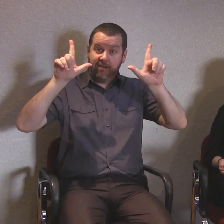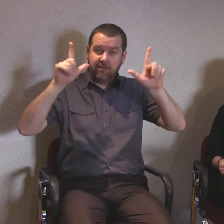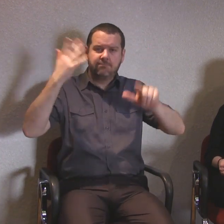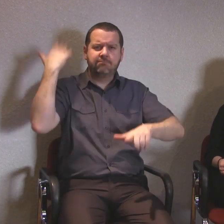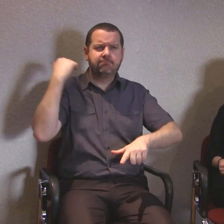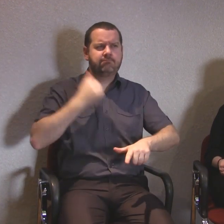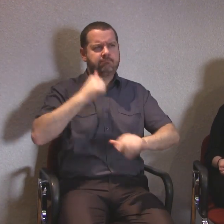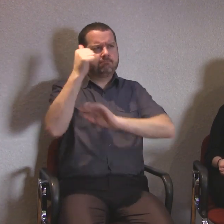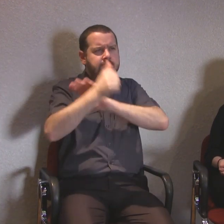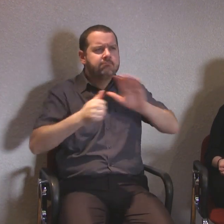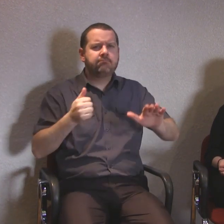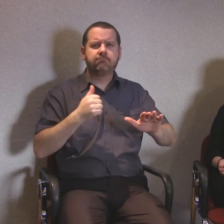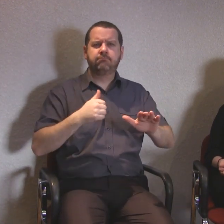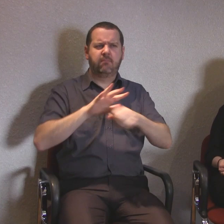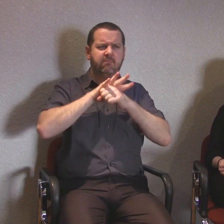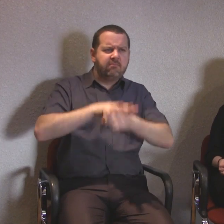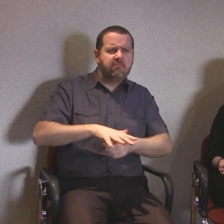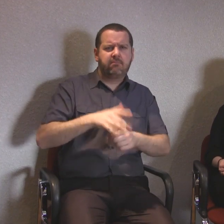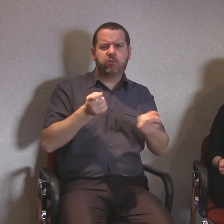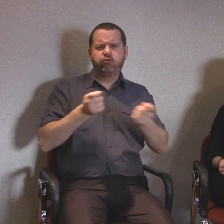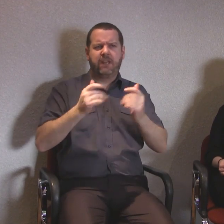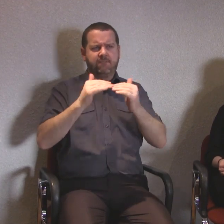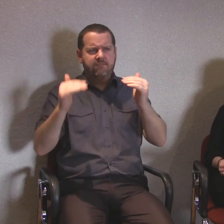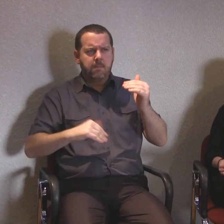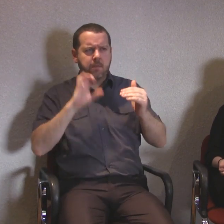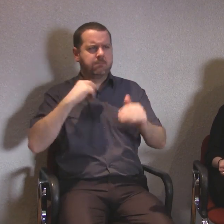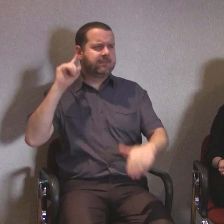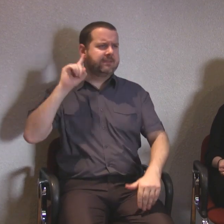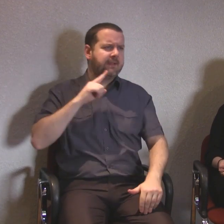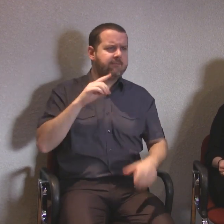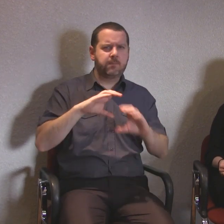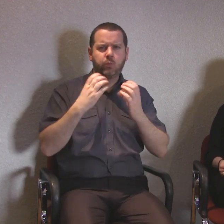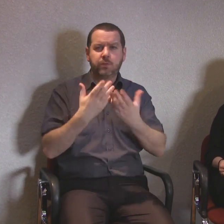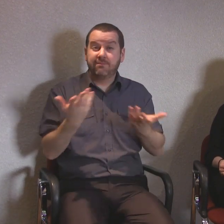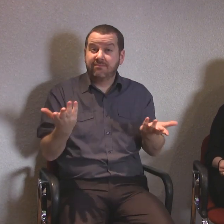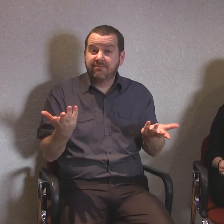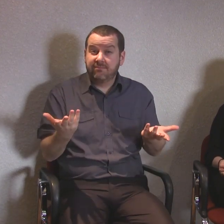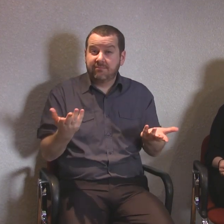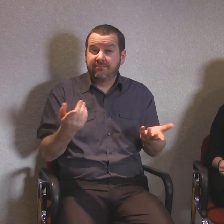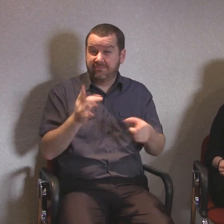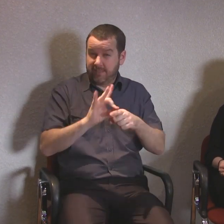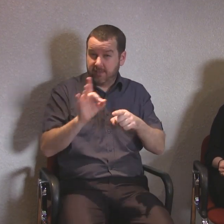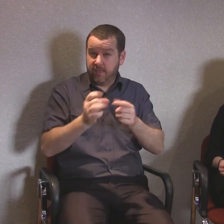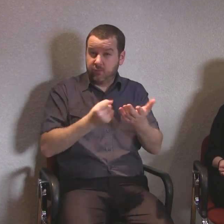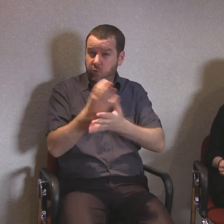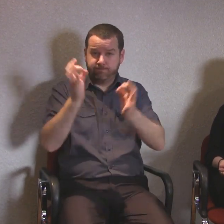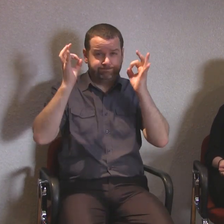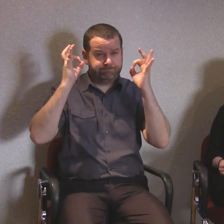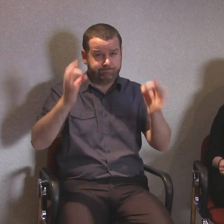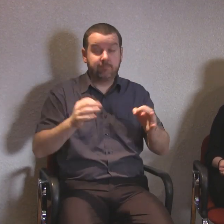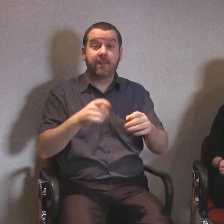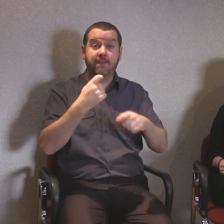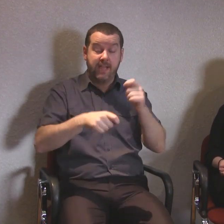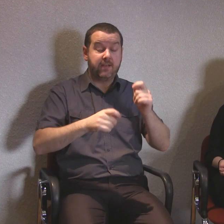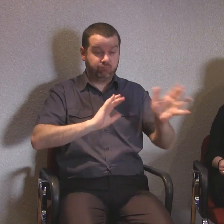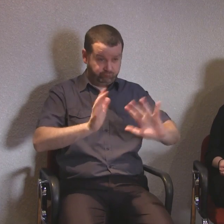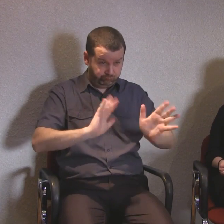Stories can be uploaded to our website at www.disableinequality.ie via contact with jasonocallaghan@disability-federation.ie